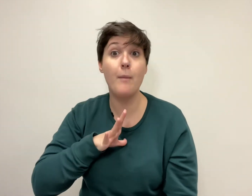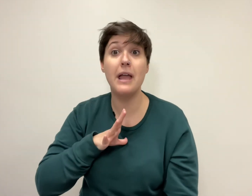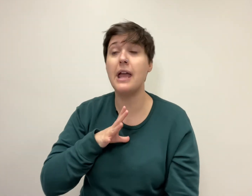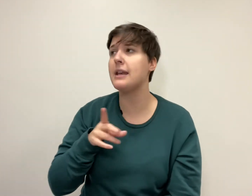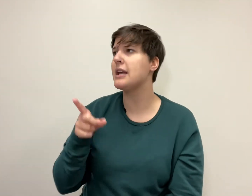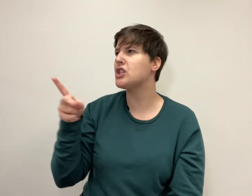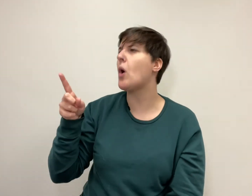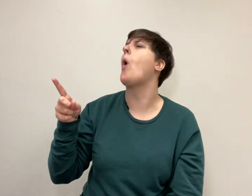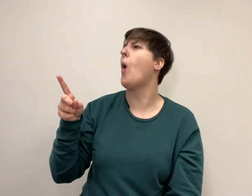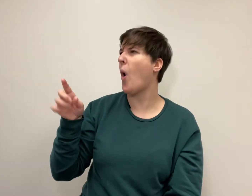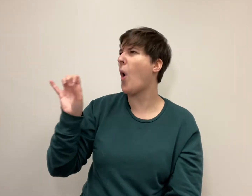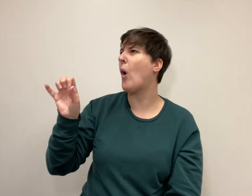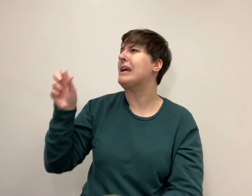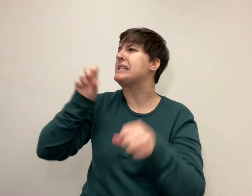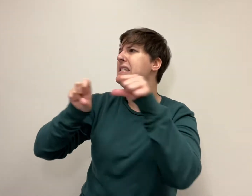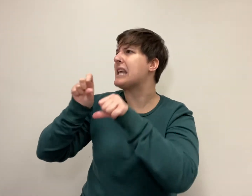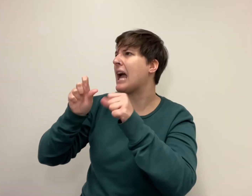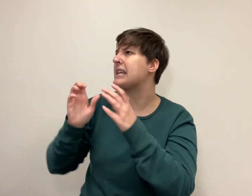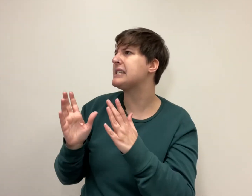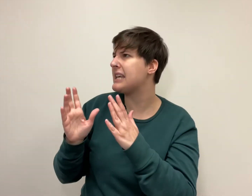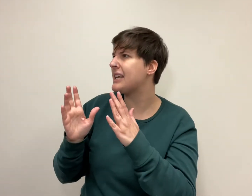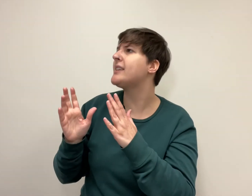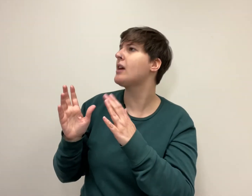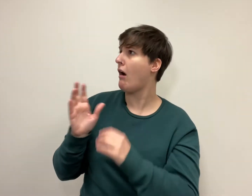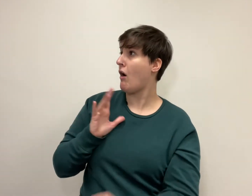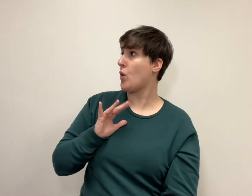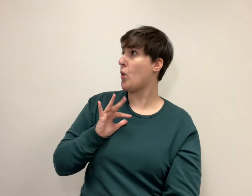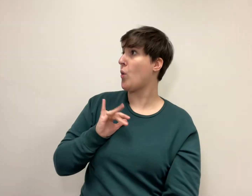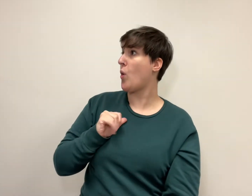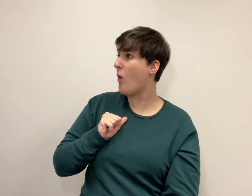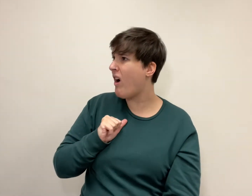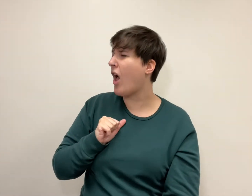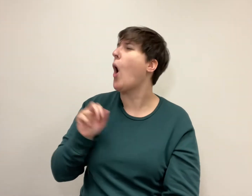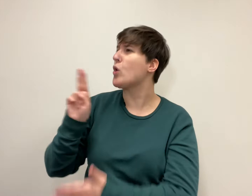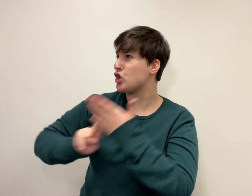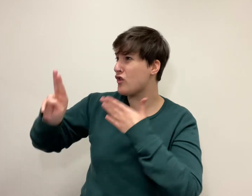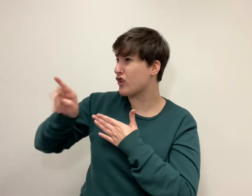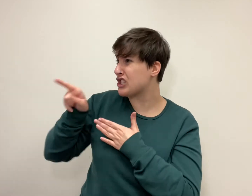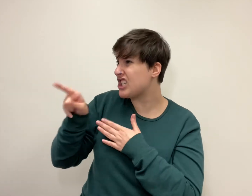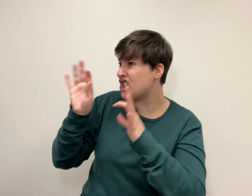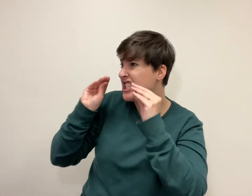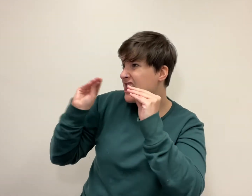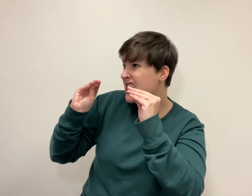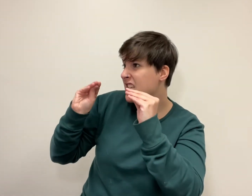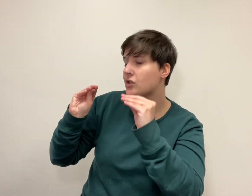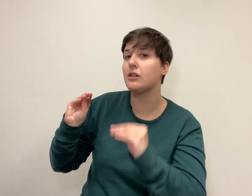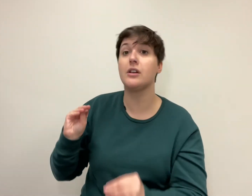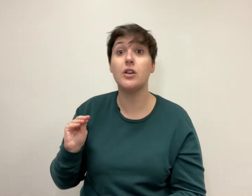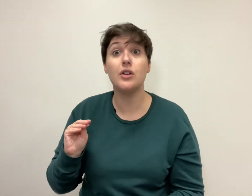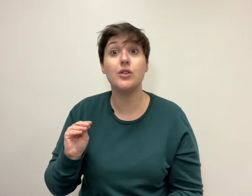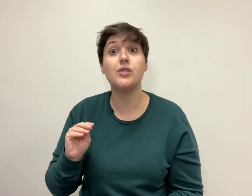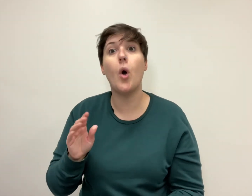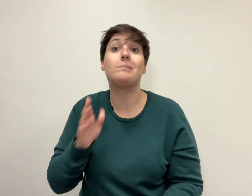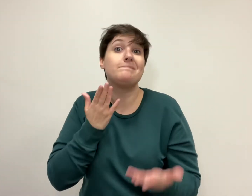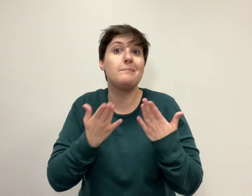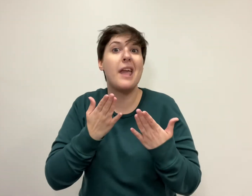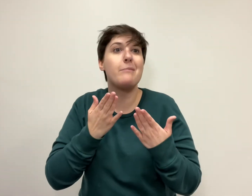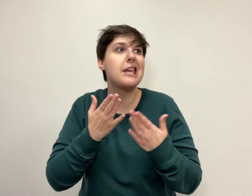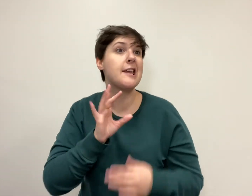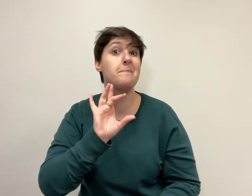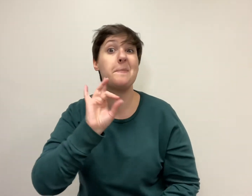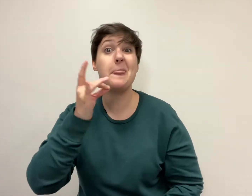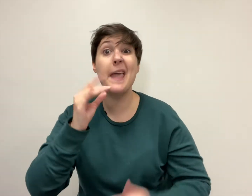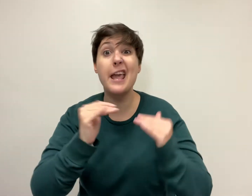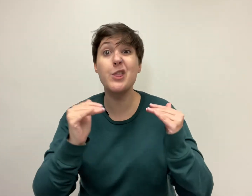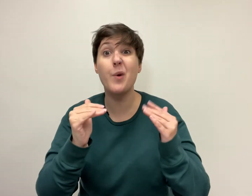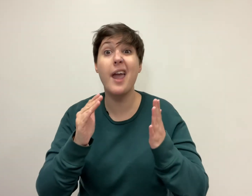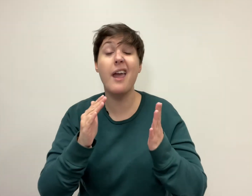with a Deaf woman. "Oh, she's a scientist. Cool. She taught at a university." Maybe